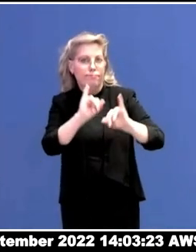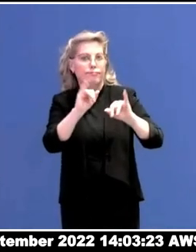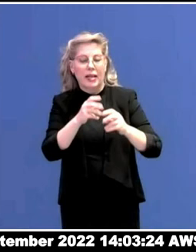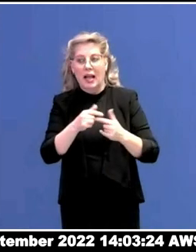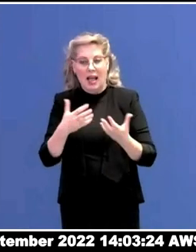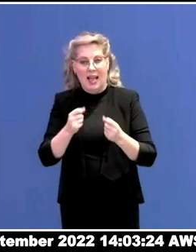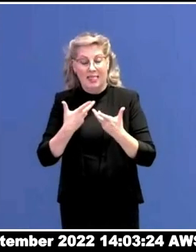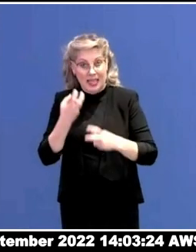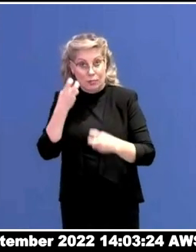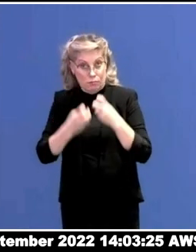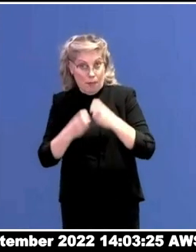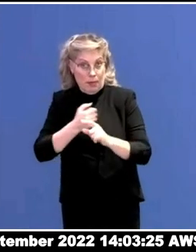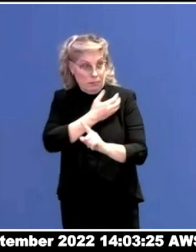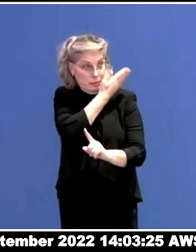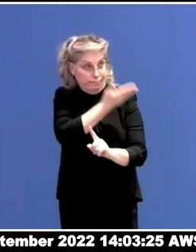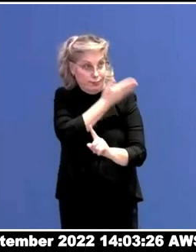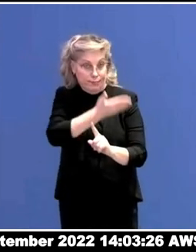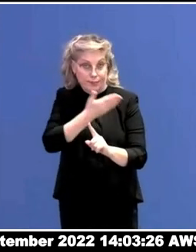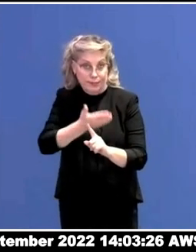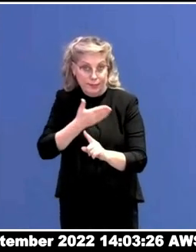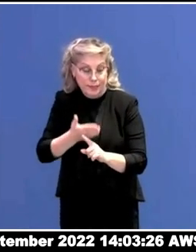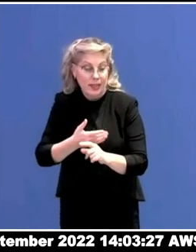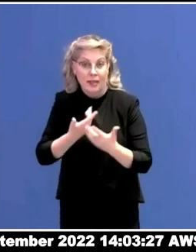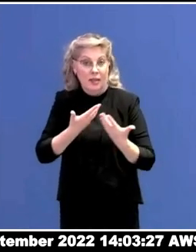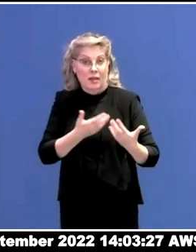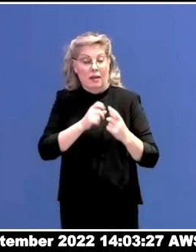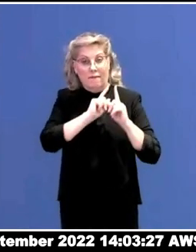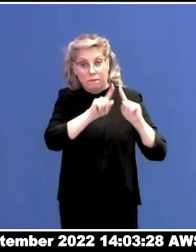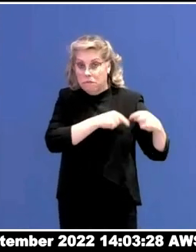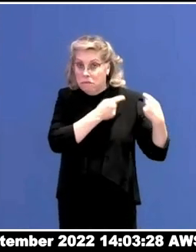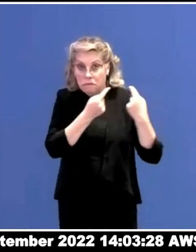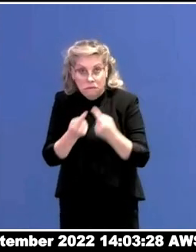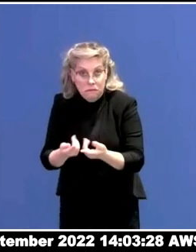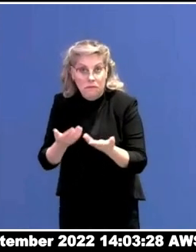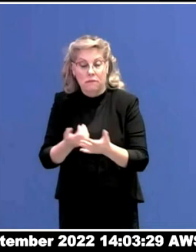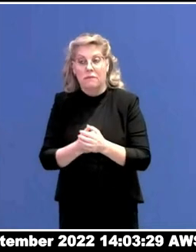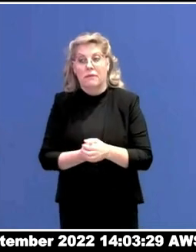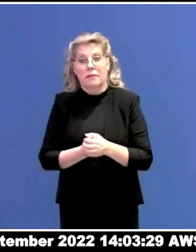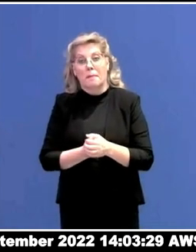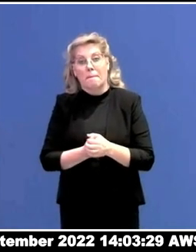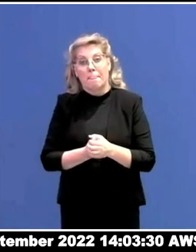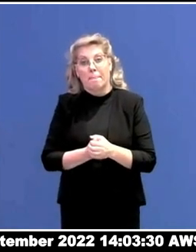and particularly since the Royal Commission into Aboriginal Deaths in Custody. I just have a simple question.